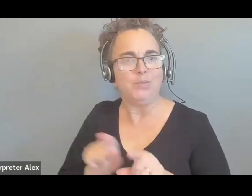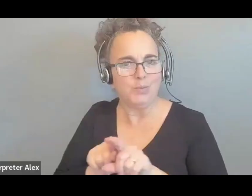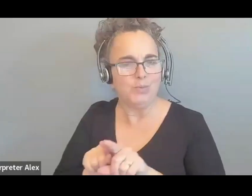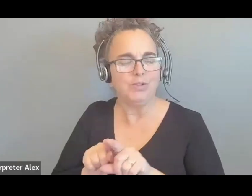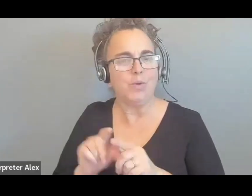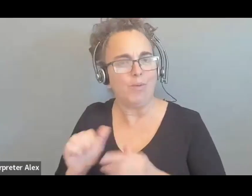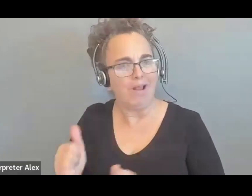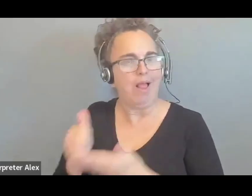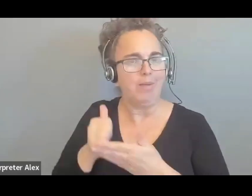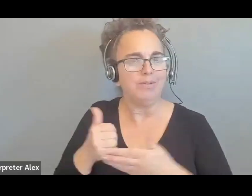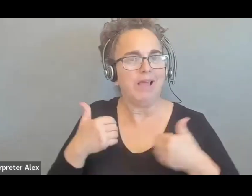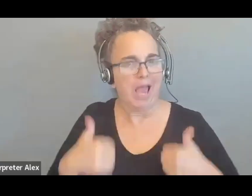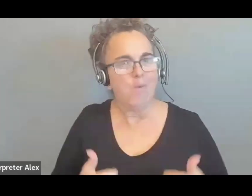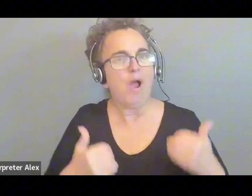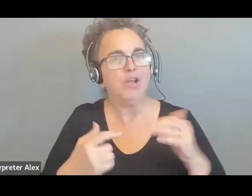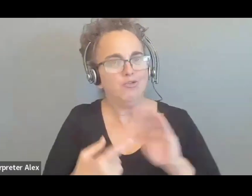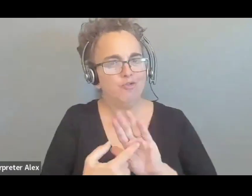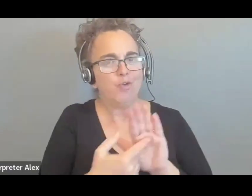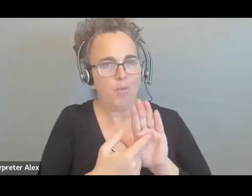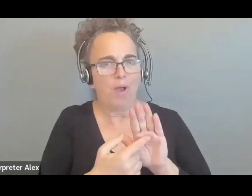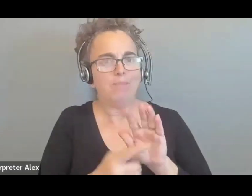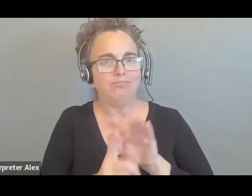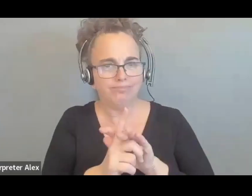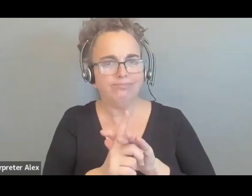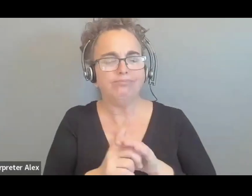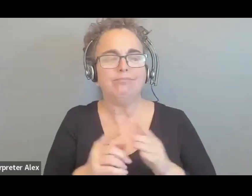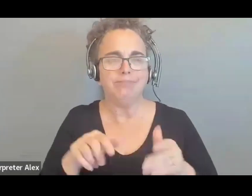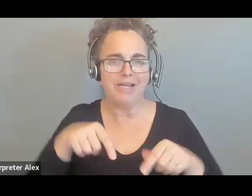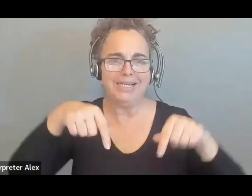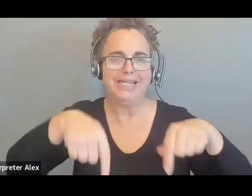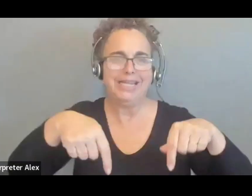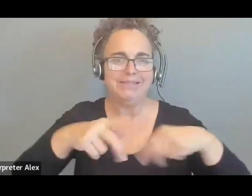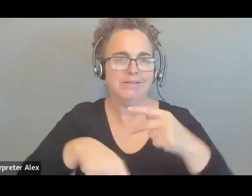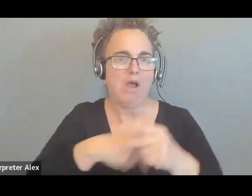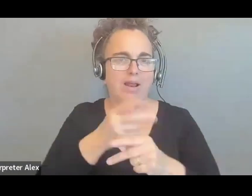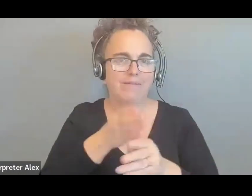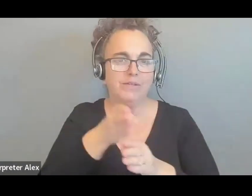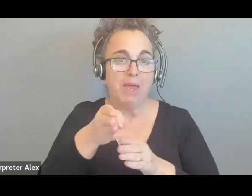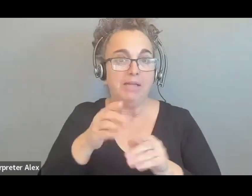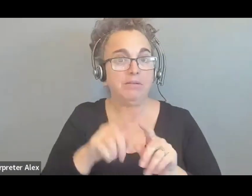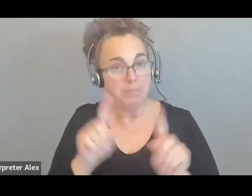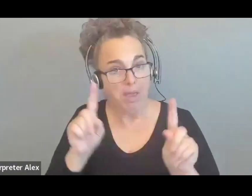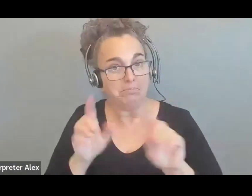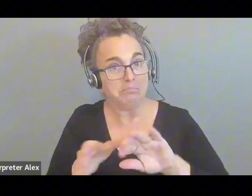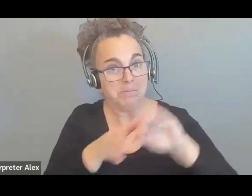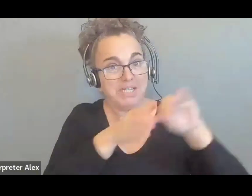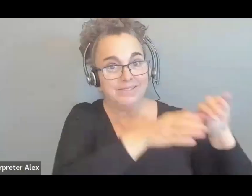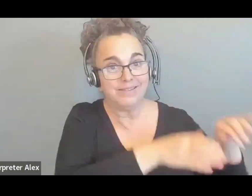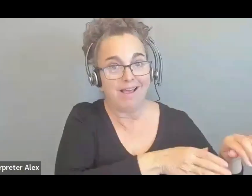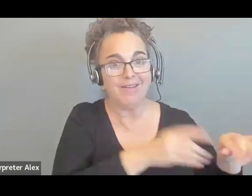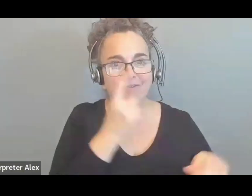how I show up in these spaces. But aside from that, I'm really excited to hear